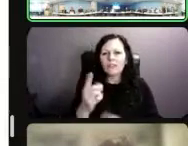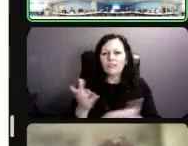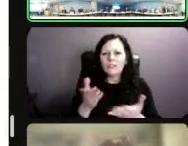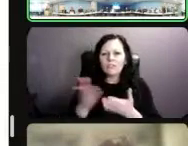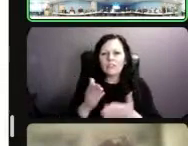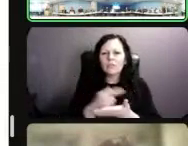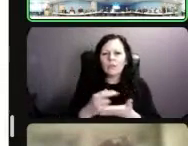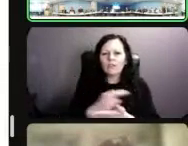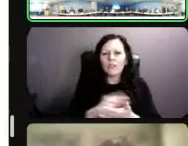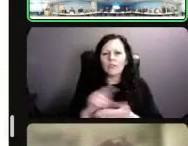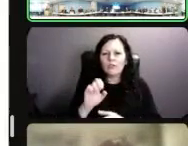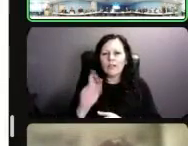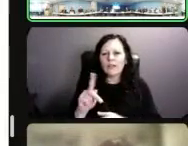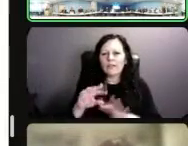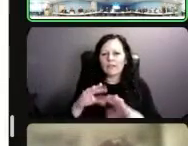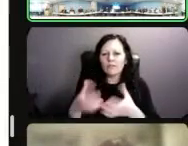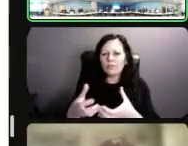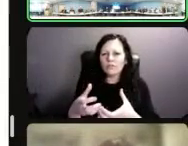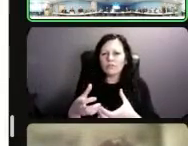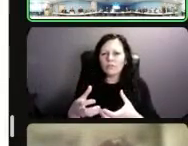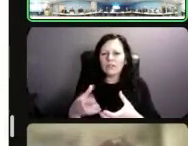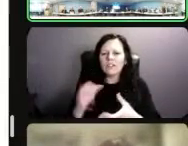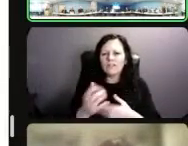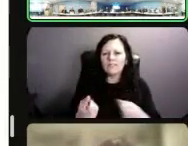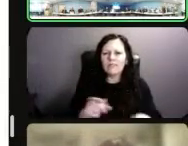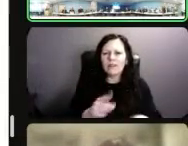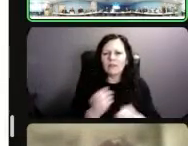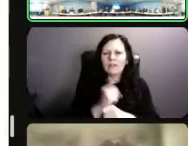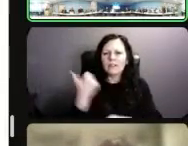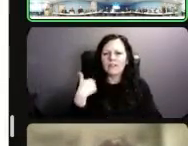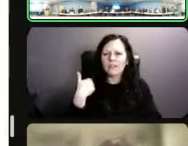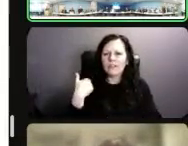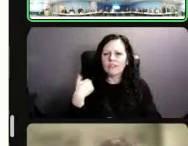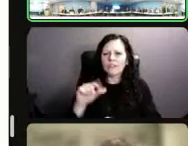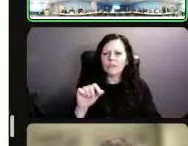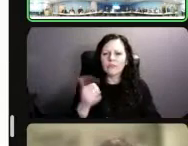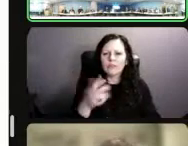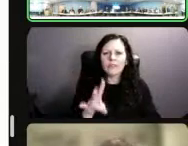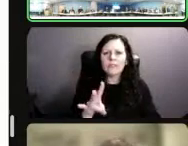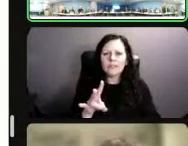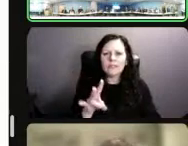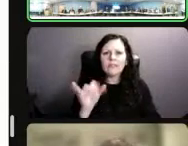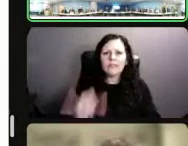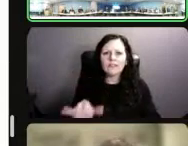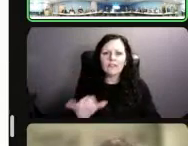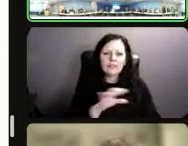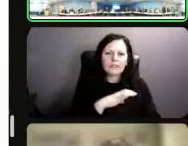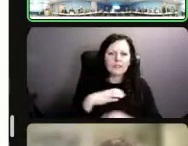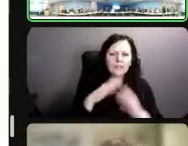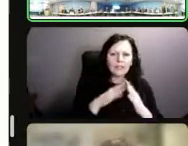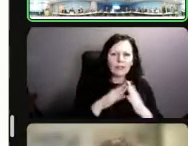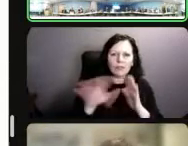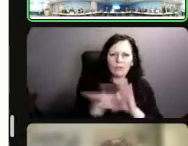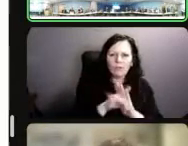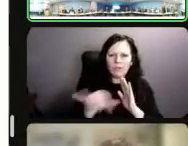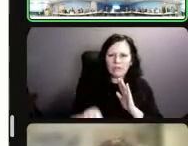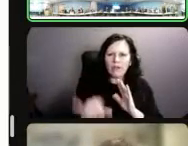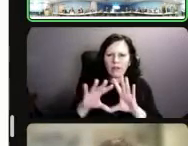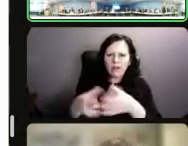REMIND US WHAT ASSETS OUR CHIEF STANDS FOR. THAT'S ONE THING LEGAL